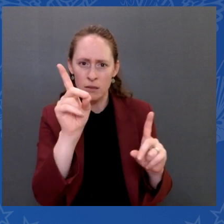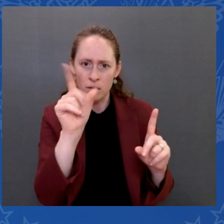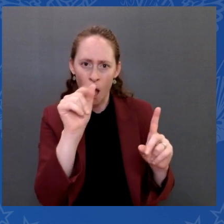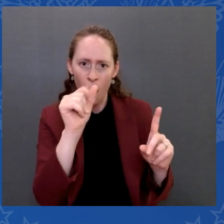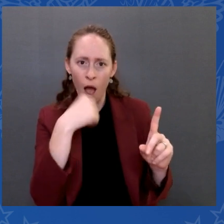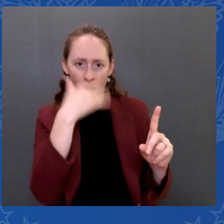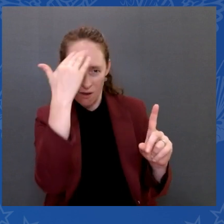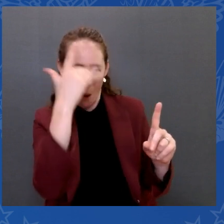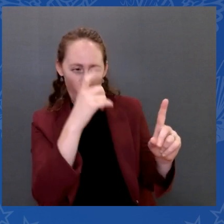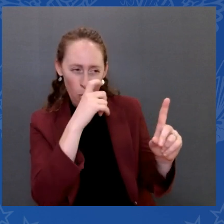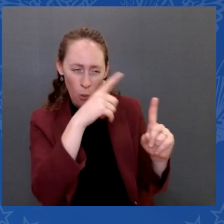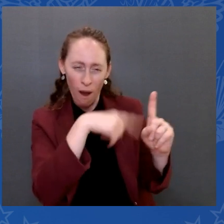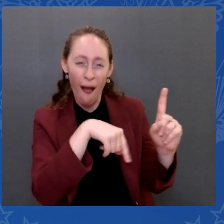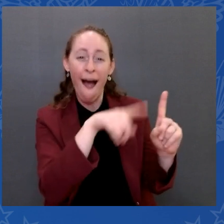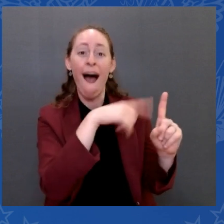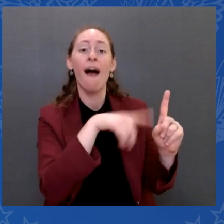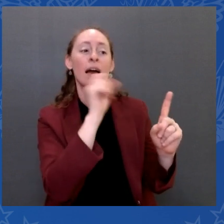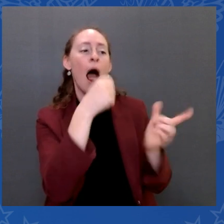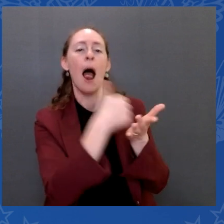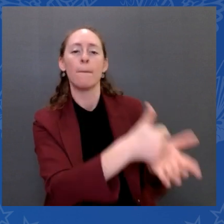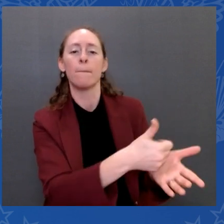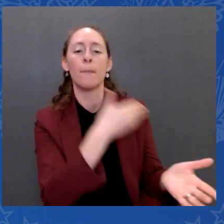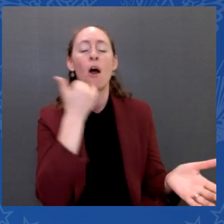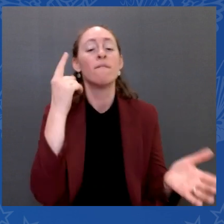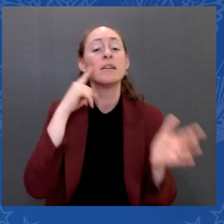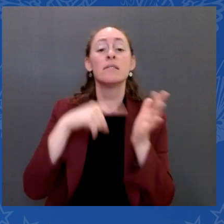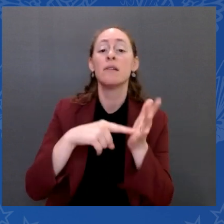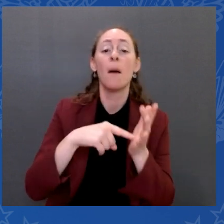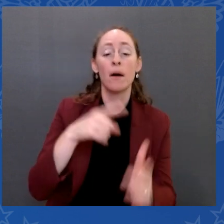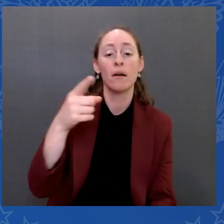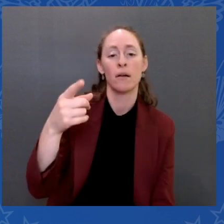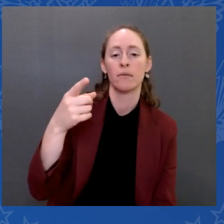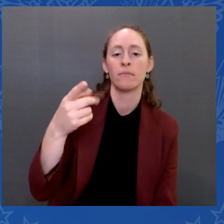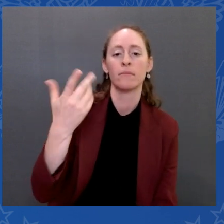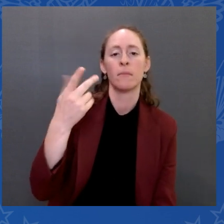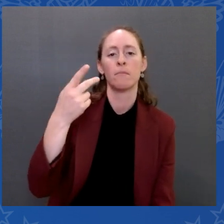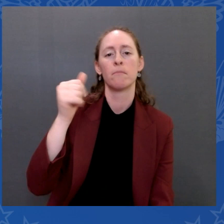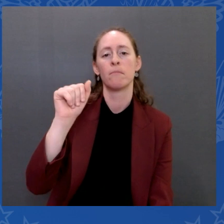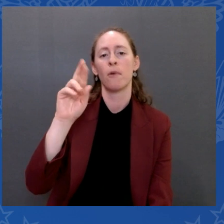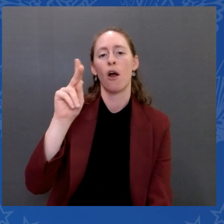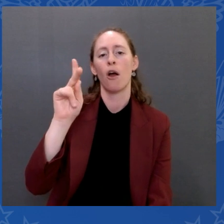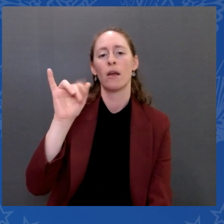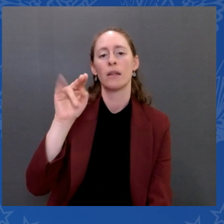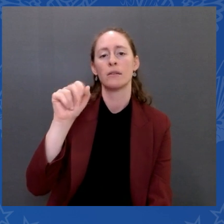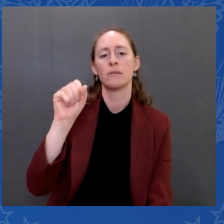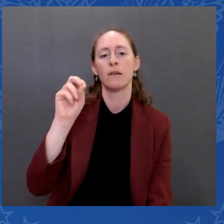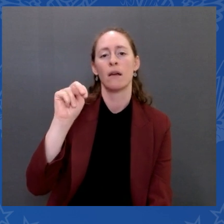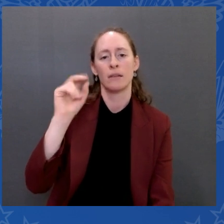often get a stimulator to apply low amounts of stimulation to a certain part of their brain